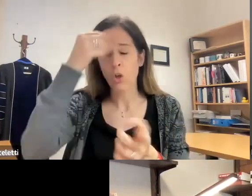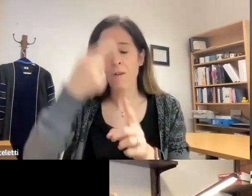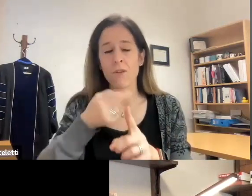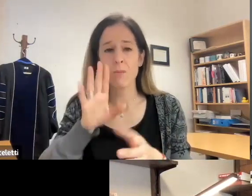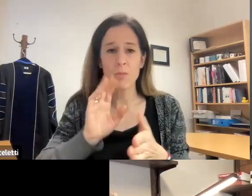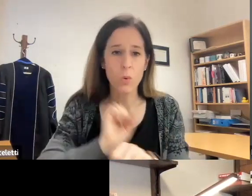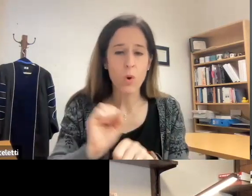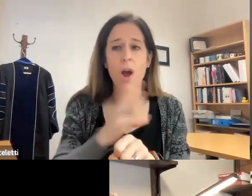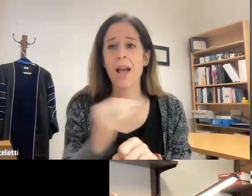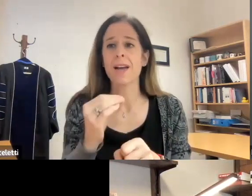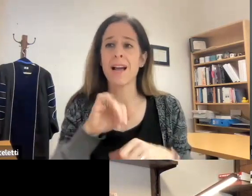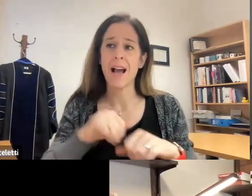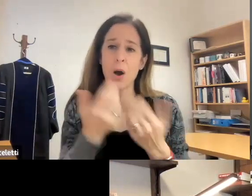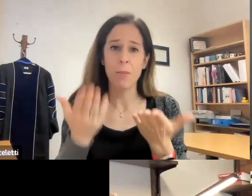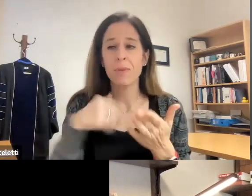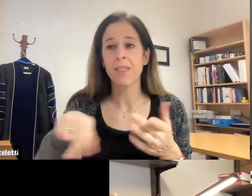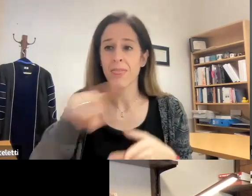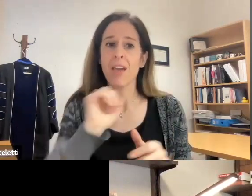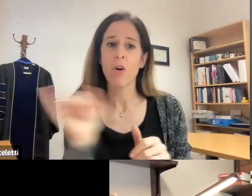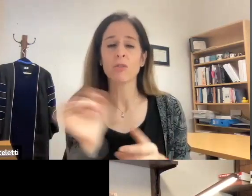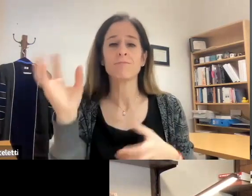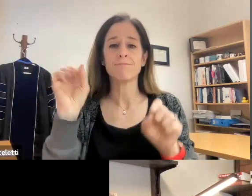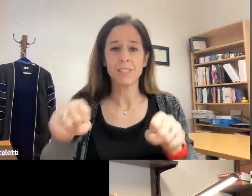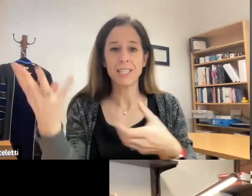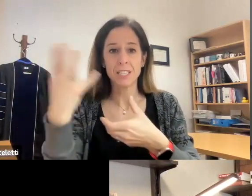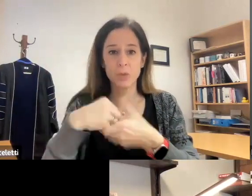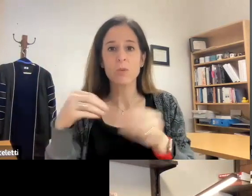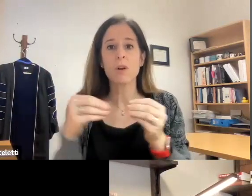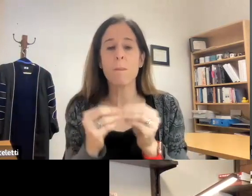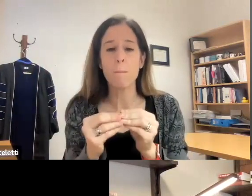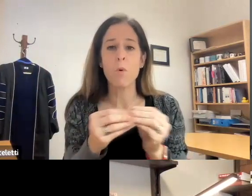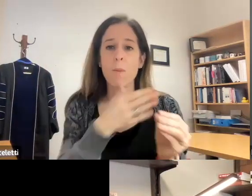learn about and are interested in learning from your work.